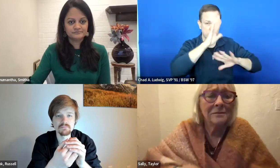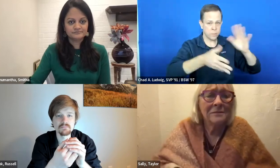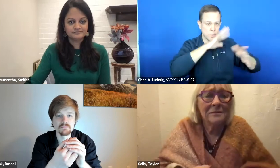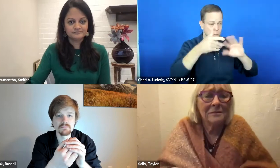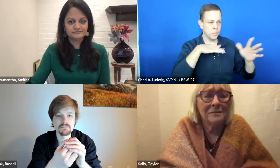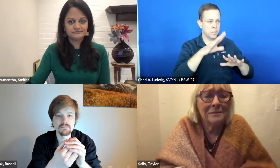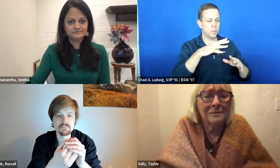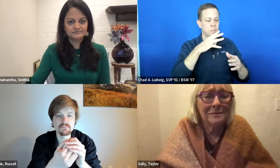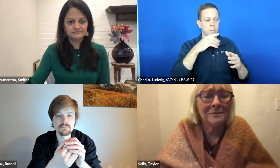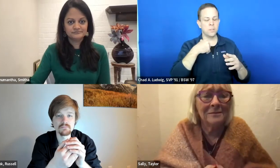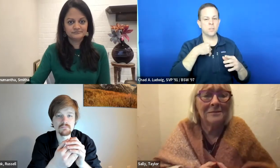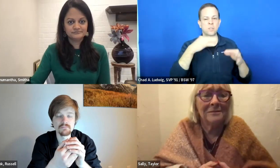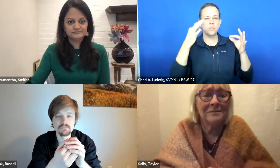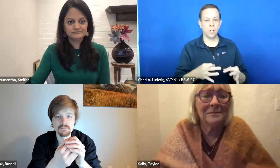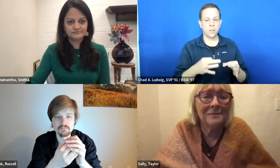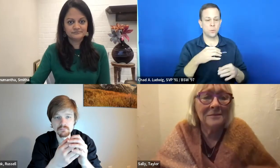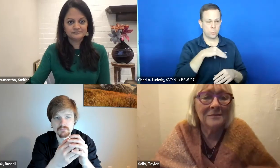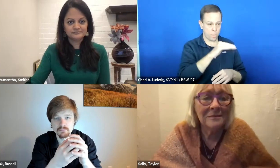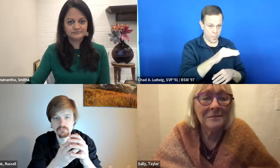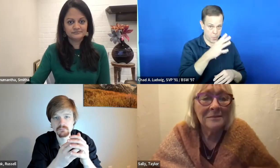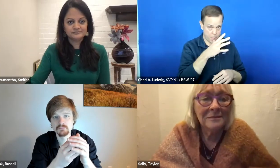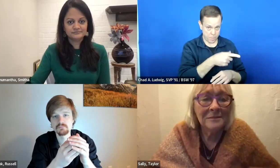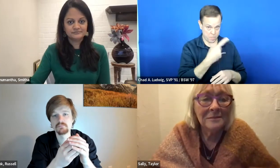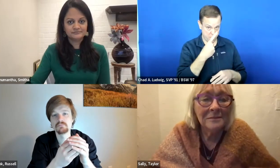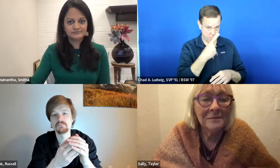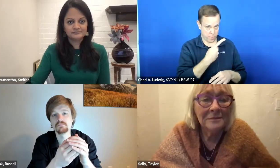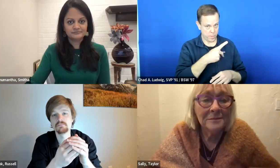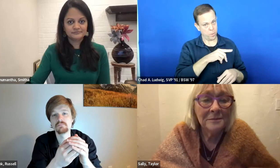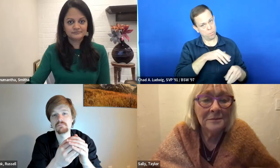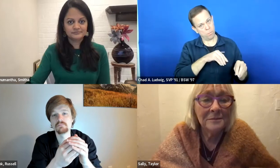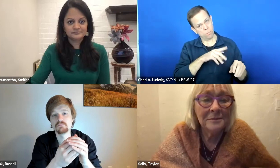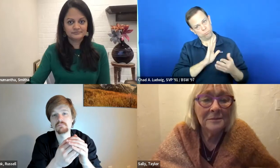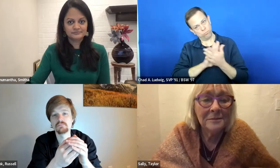and it wasn't well-organized, so we decided--I mean, I decided with my mom--